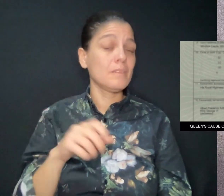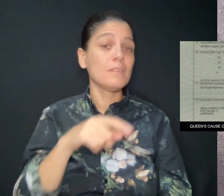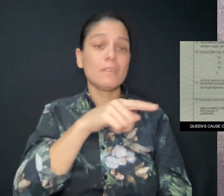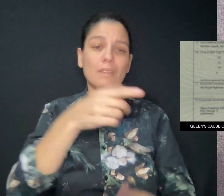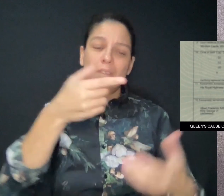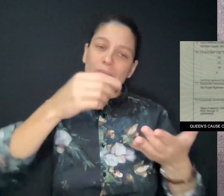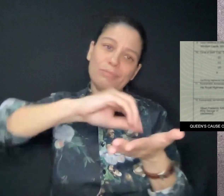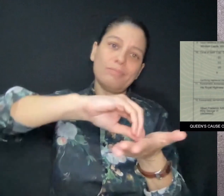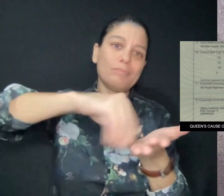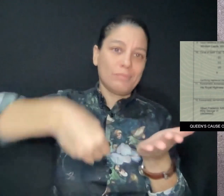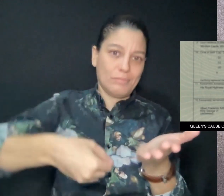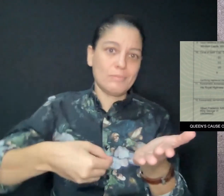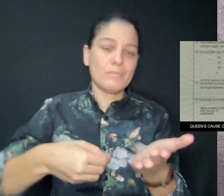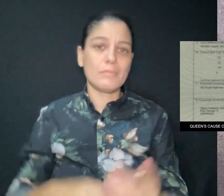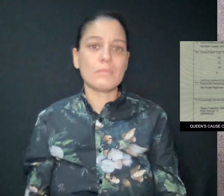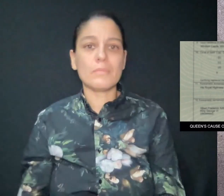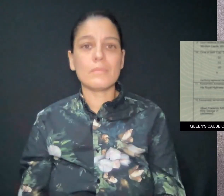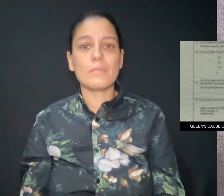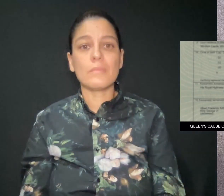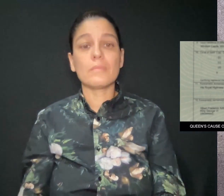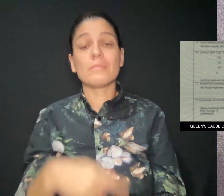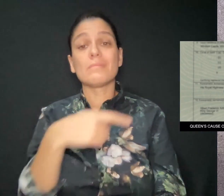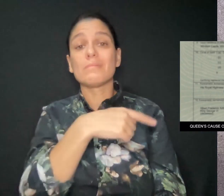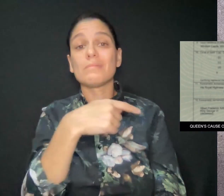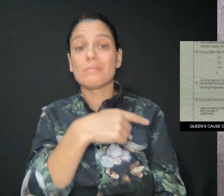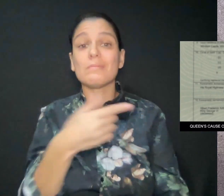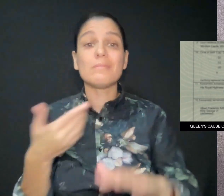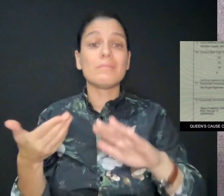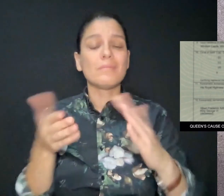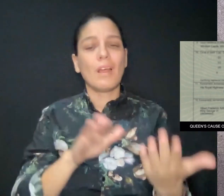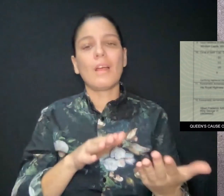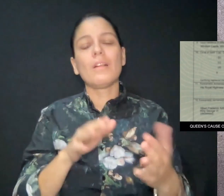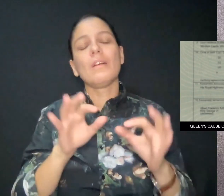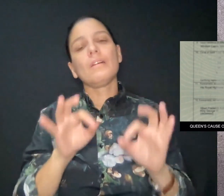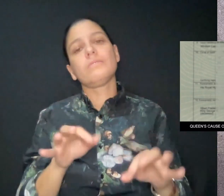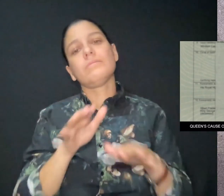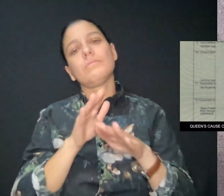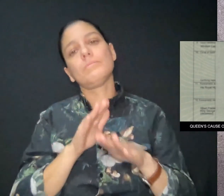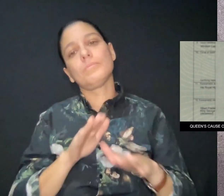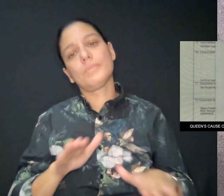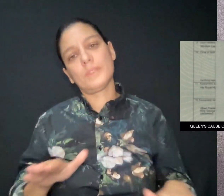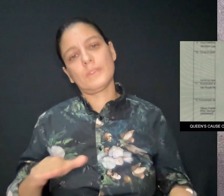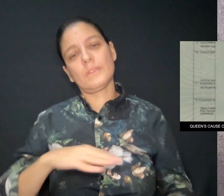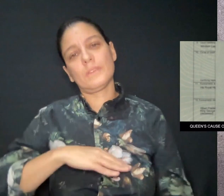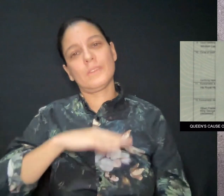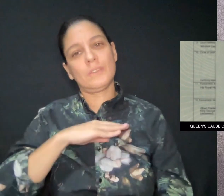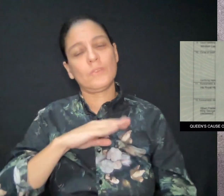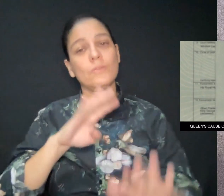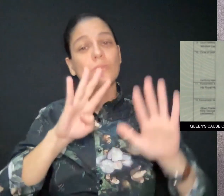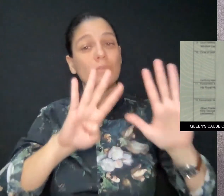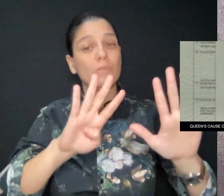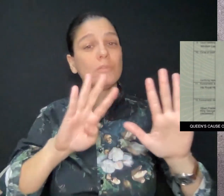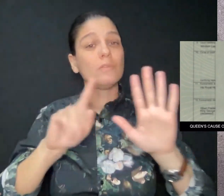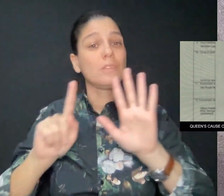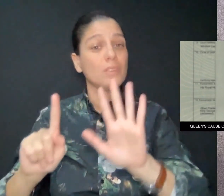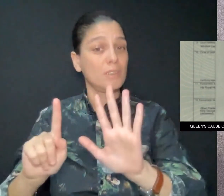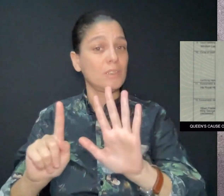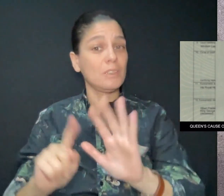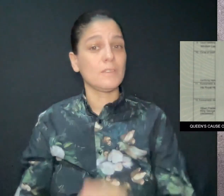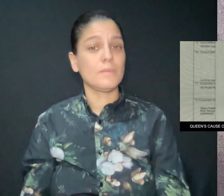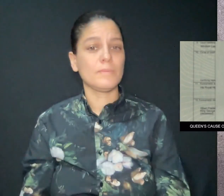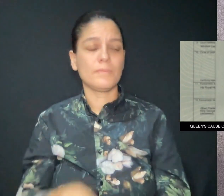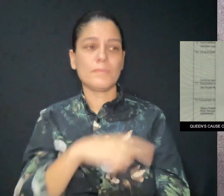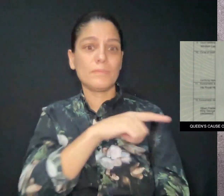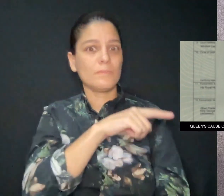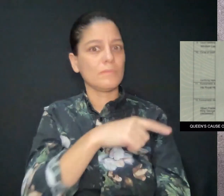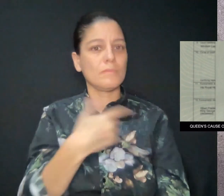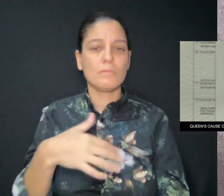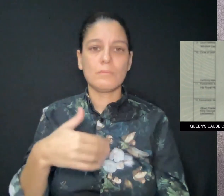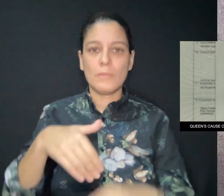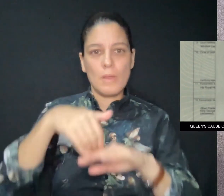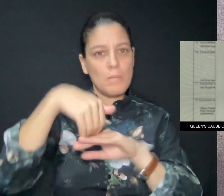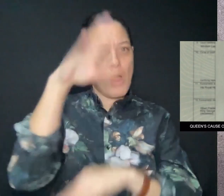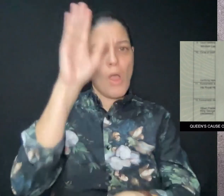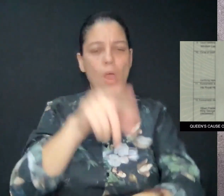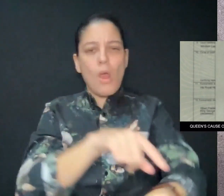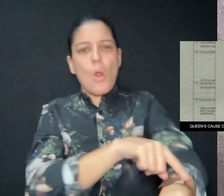Princess Anne signed the document Queen Elizabeth died peacefully at 96 years old she was Britain's